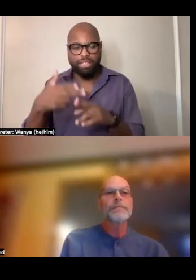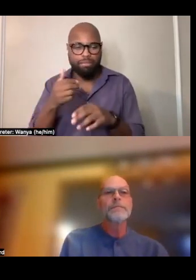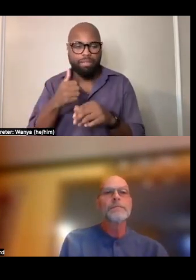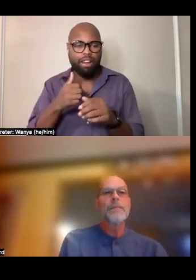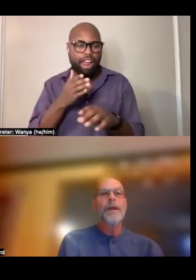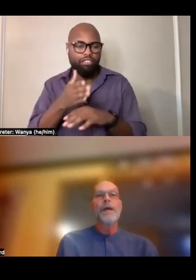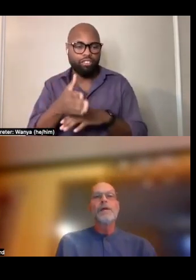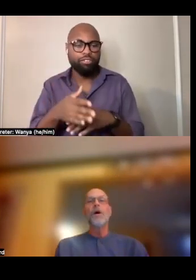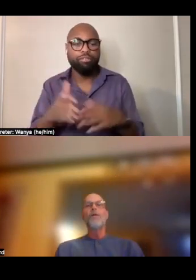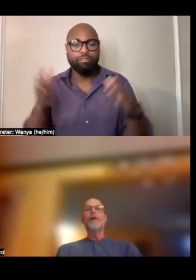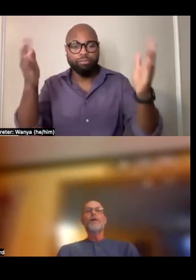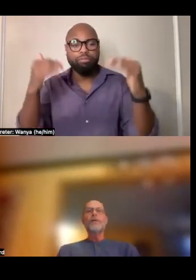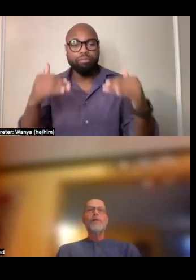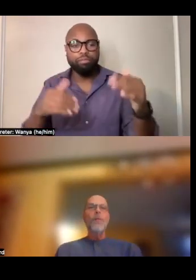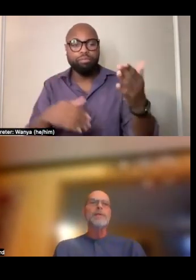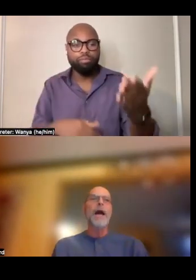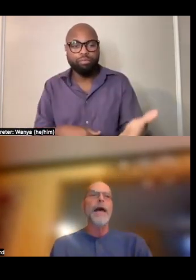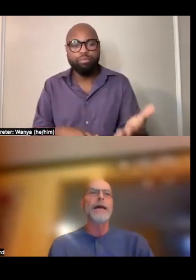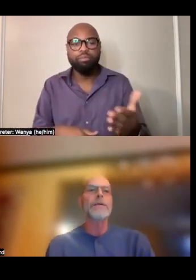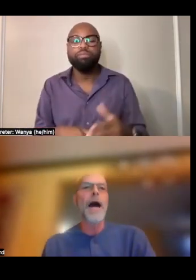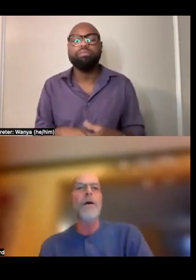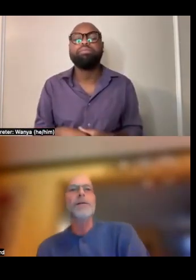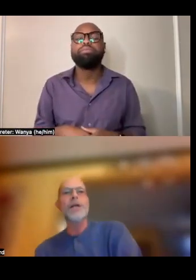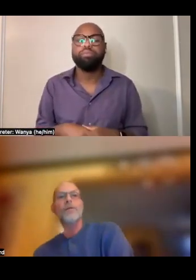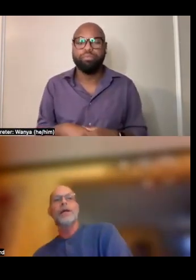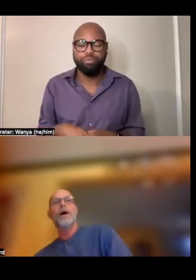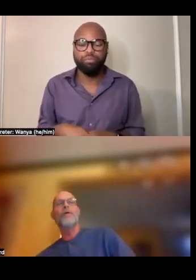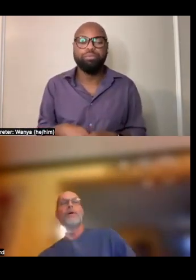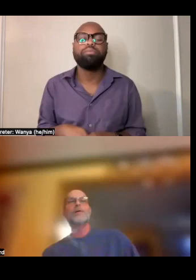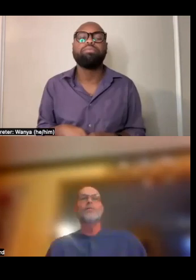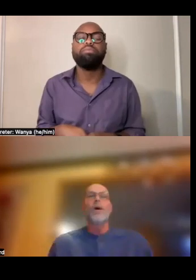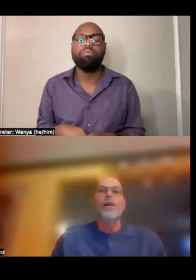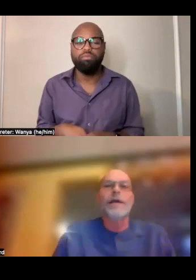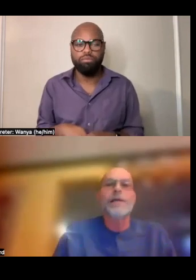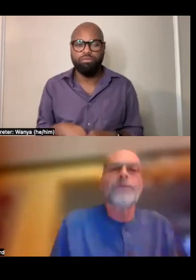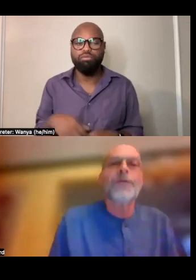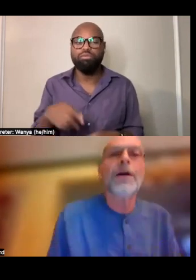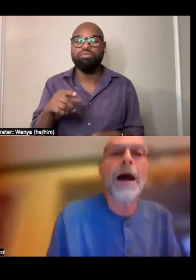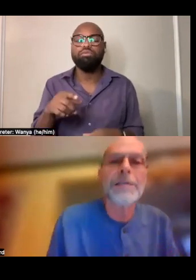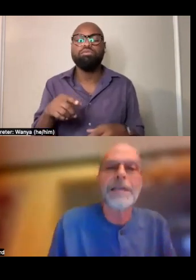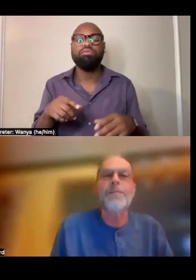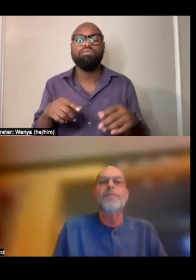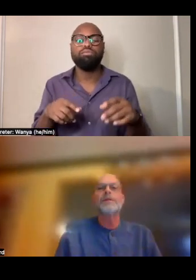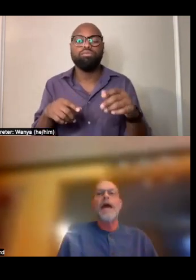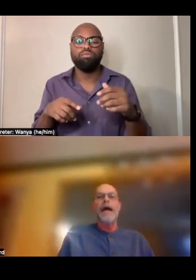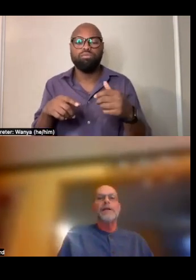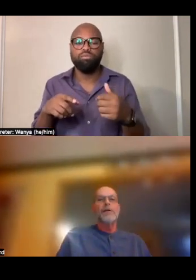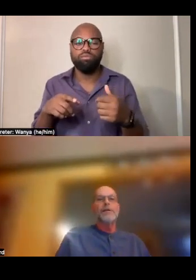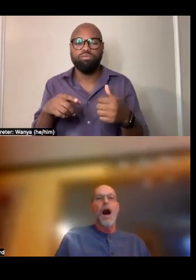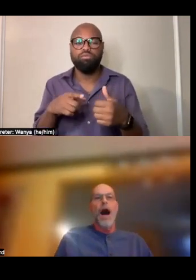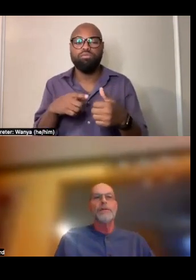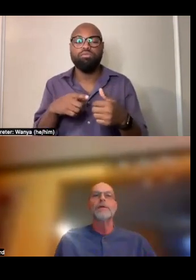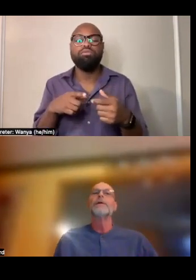So the inclusive home design act now , it generally covers dwellings the Fair Housing Amendments Act does not.